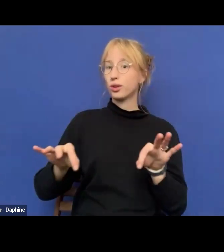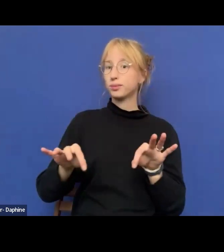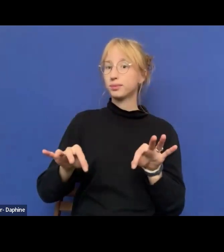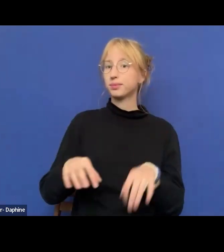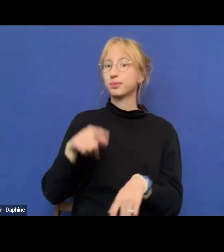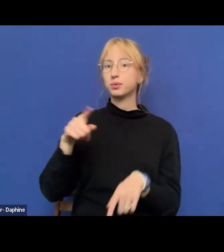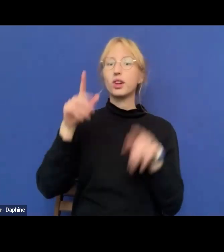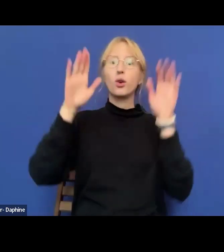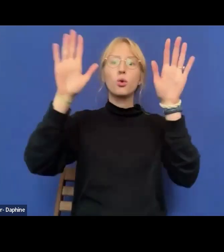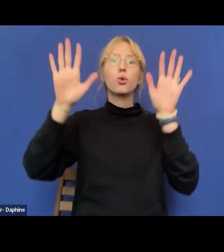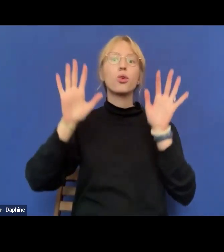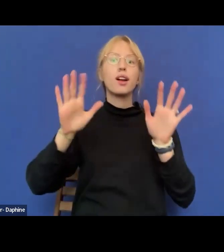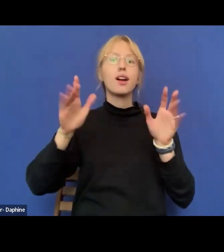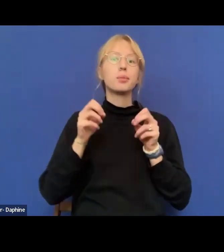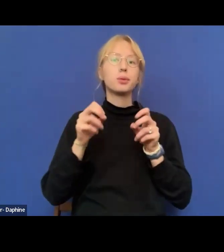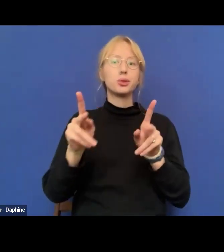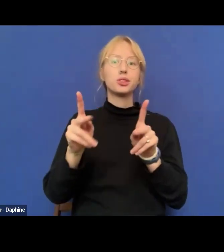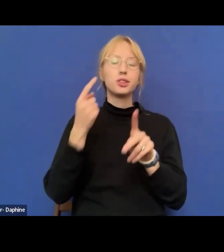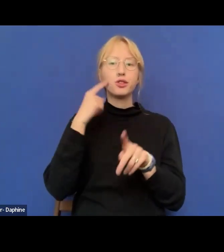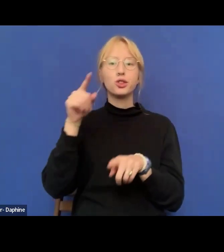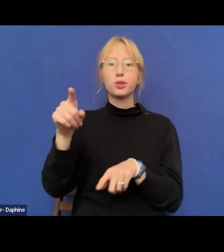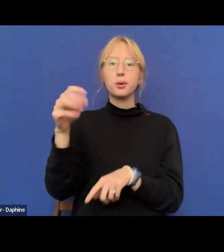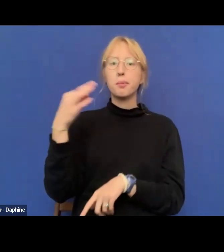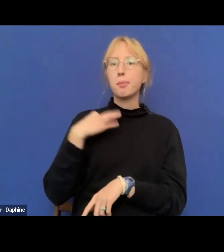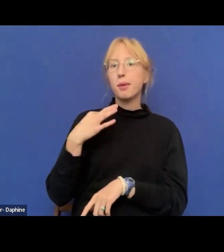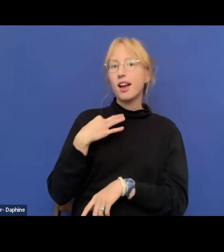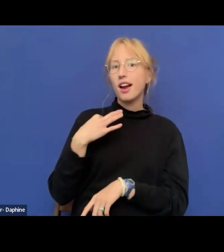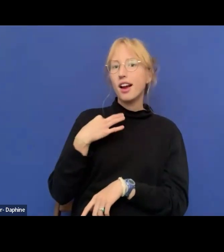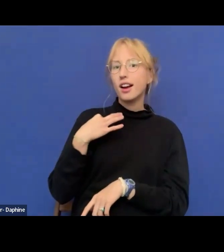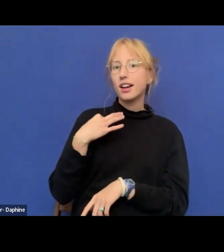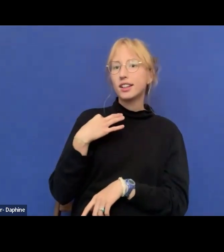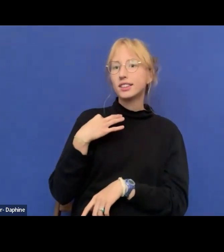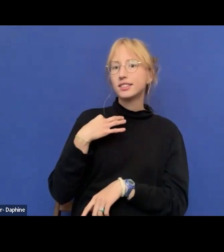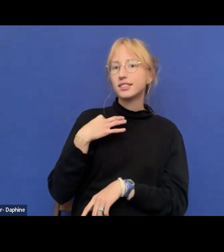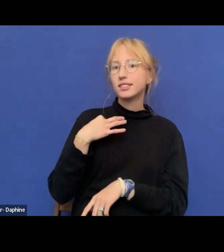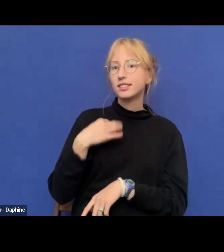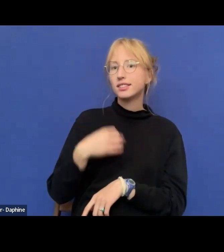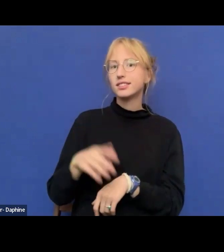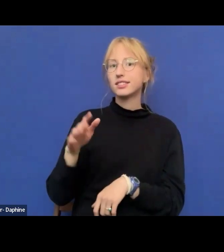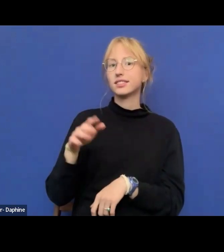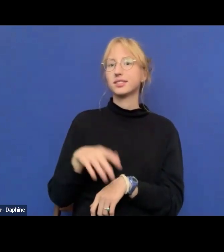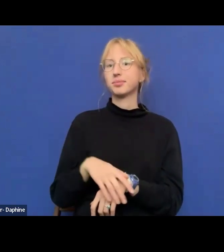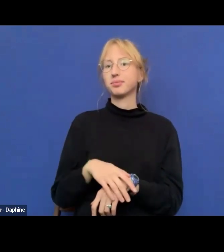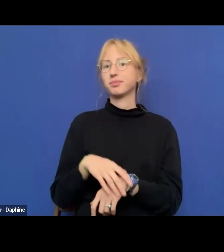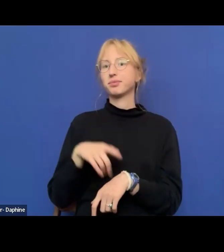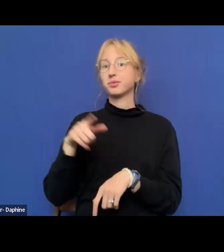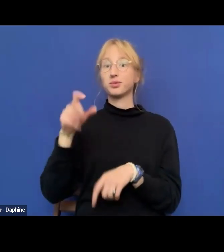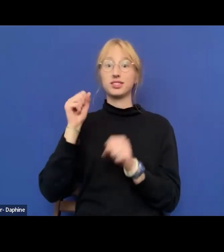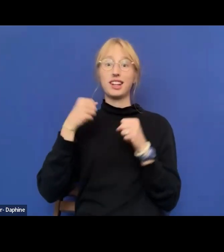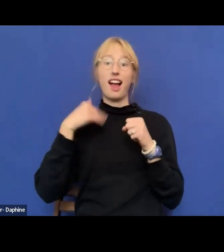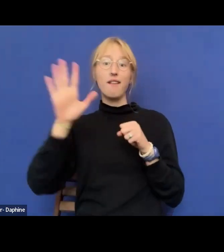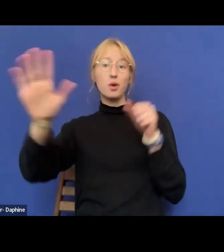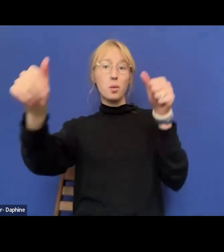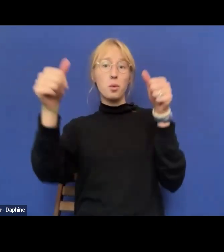opportunity for you to apply to have your poster considered for